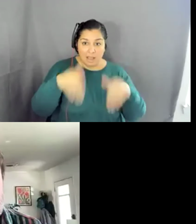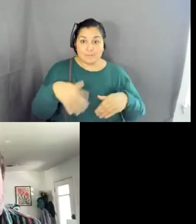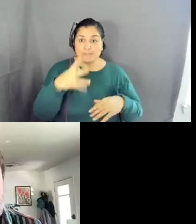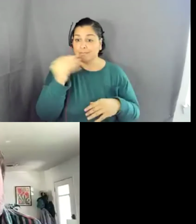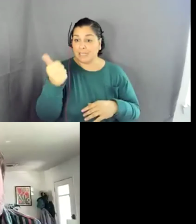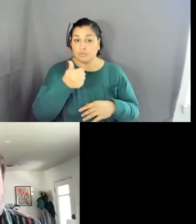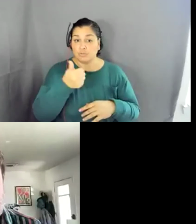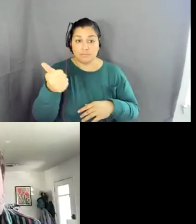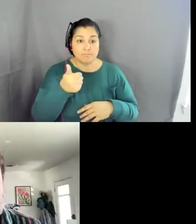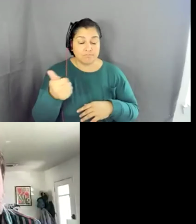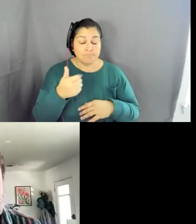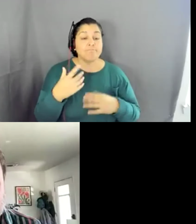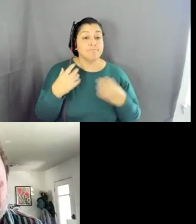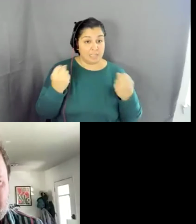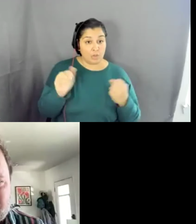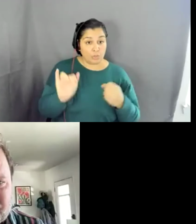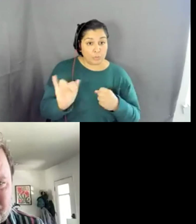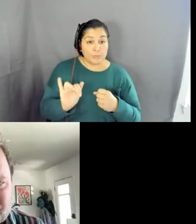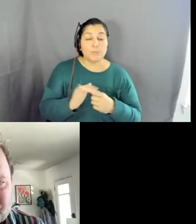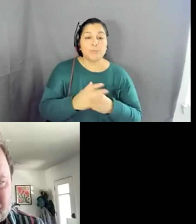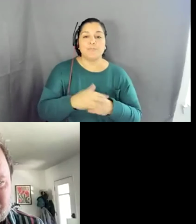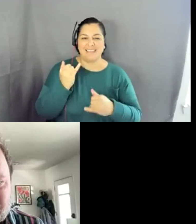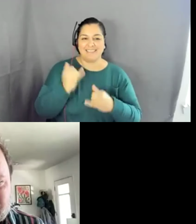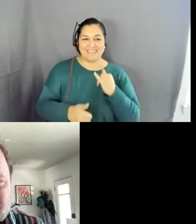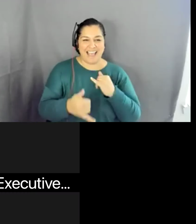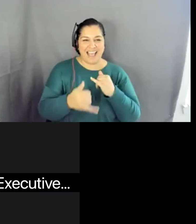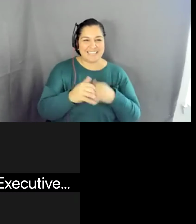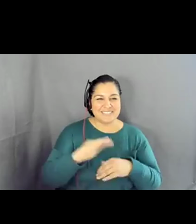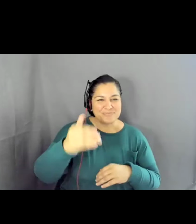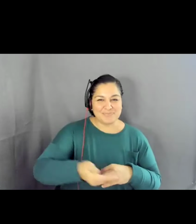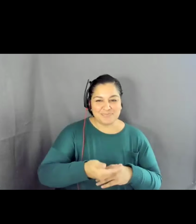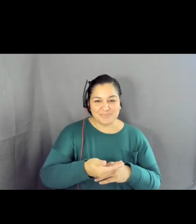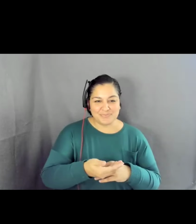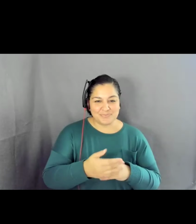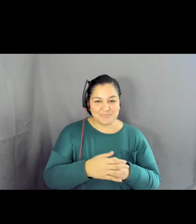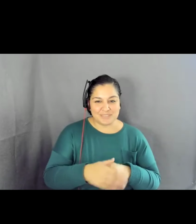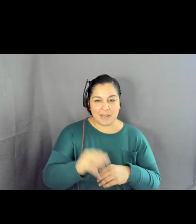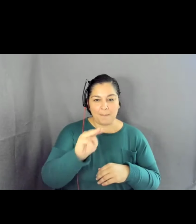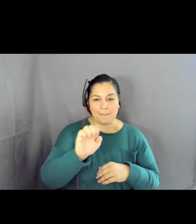Lastly, it is my pleasure to introduce Meida McNeal